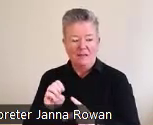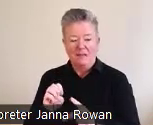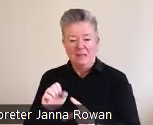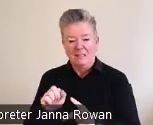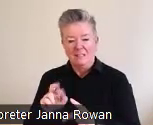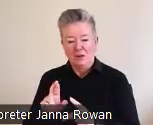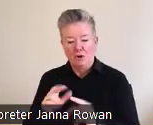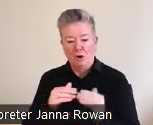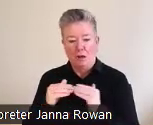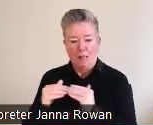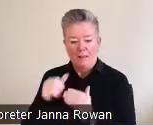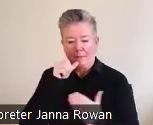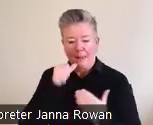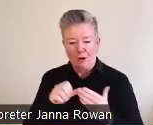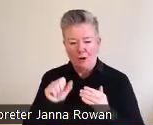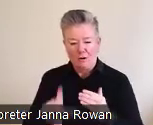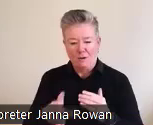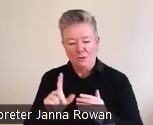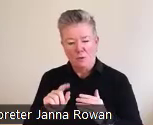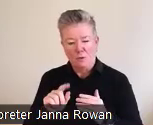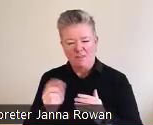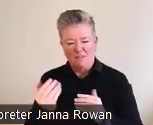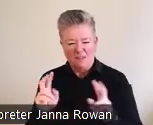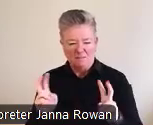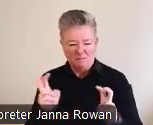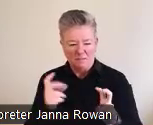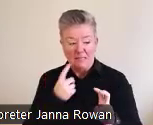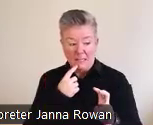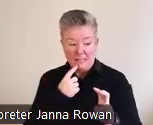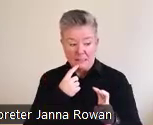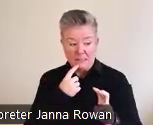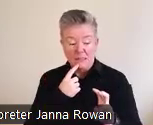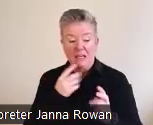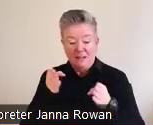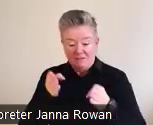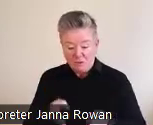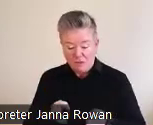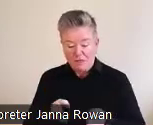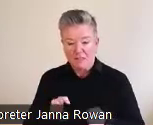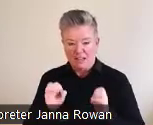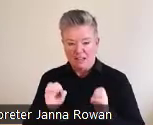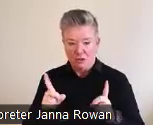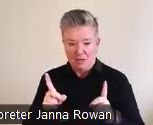in 2015 that states, individualized education program